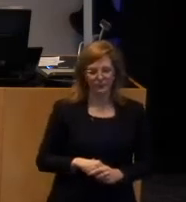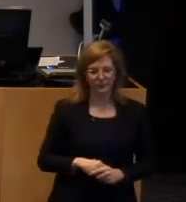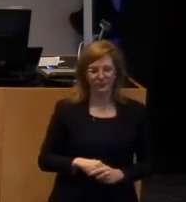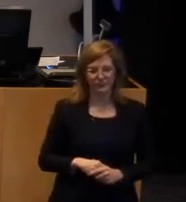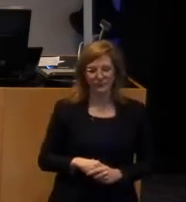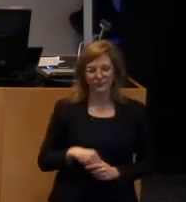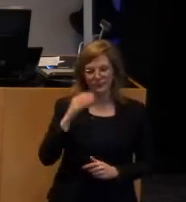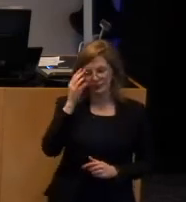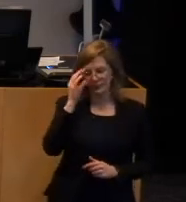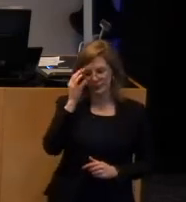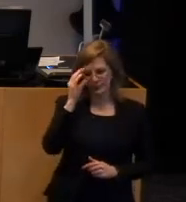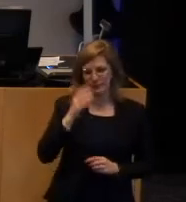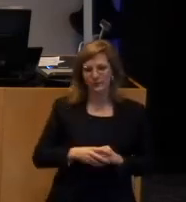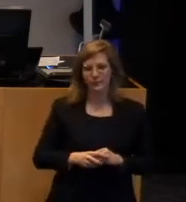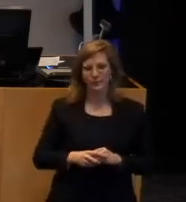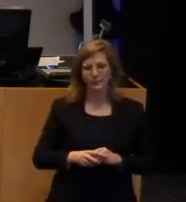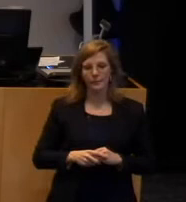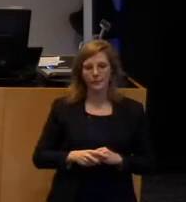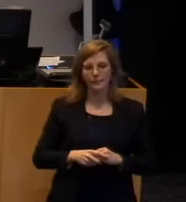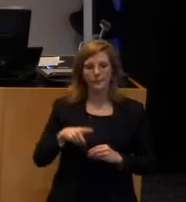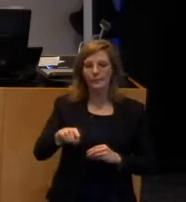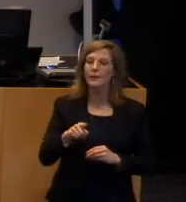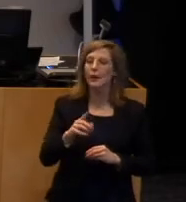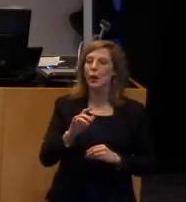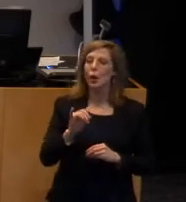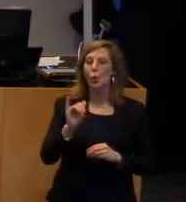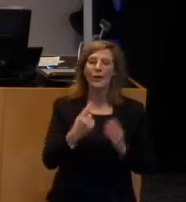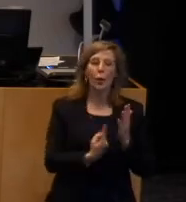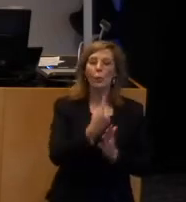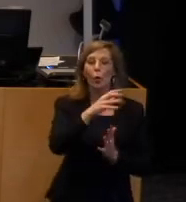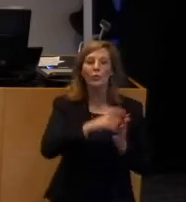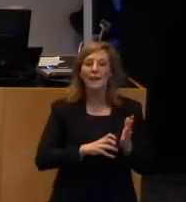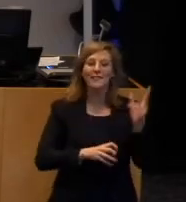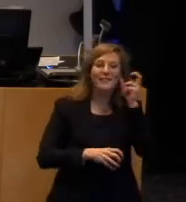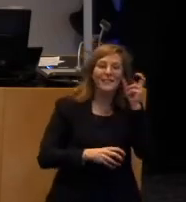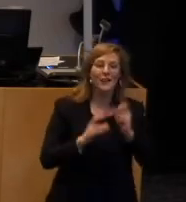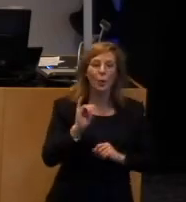Now the source text for this research was an instructional video made by the Belgian government